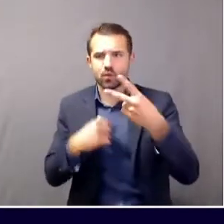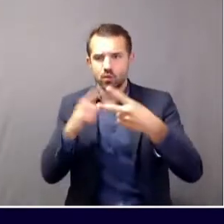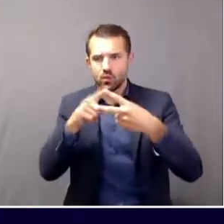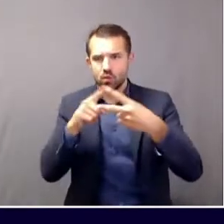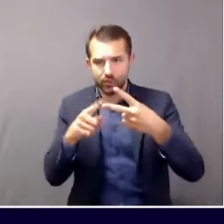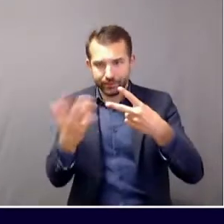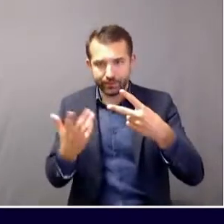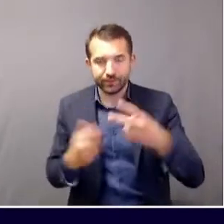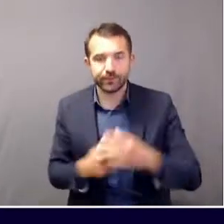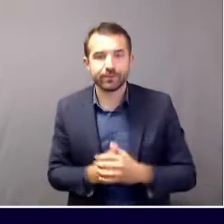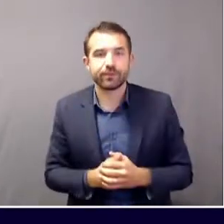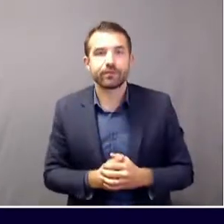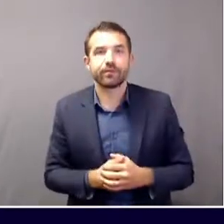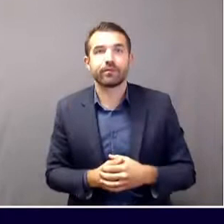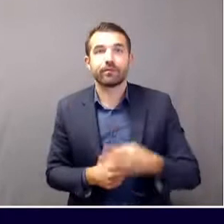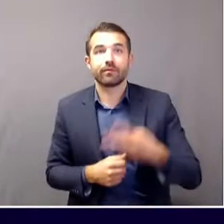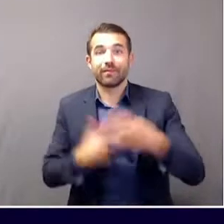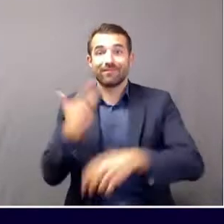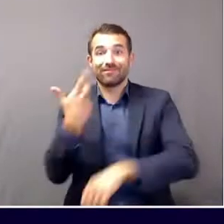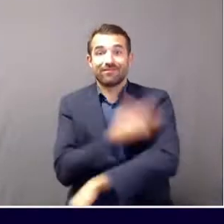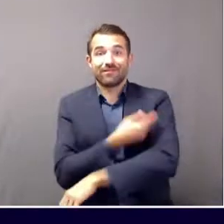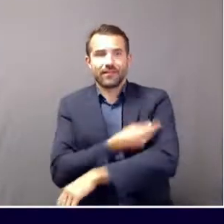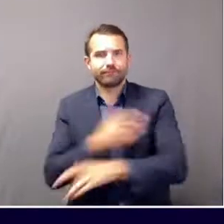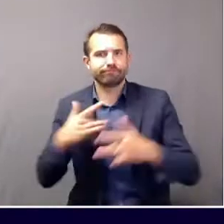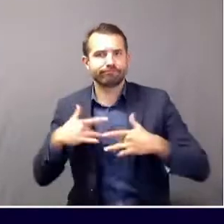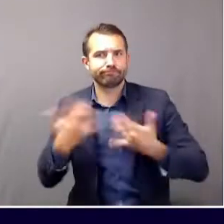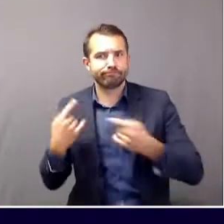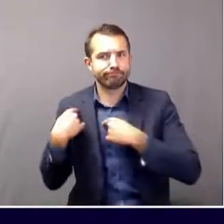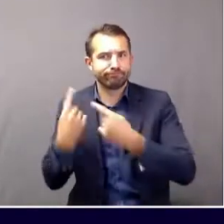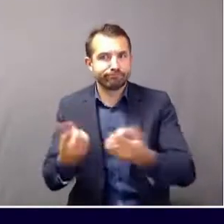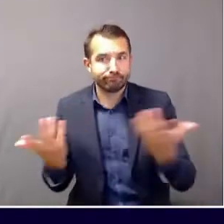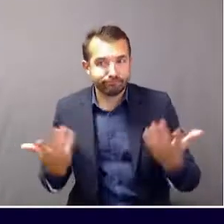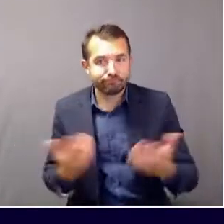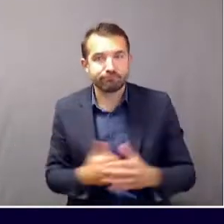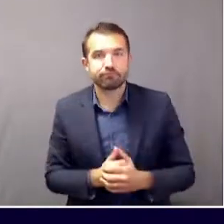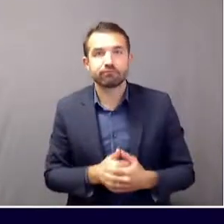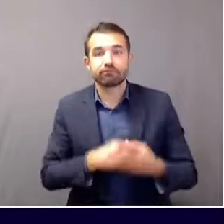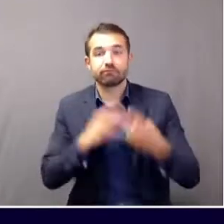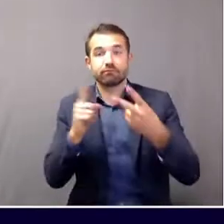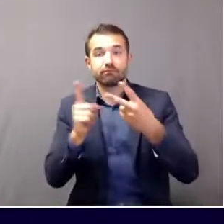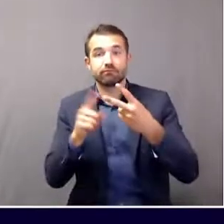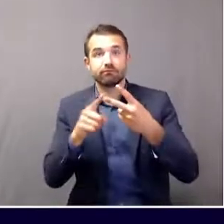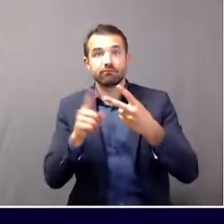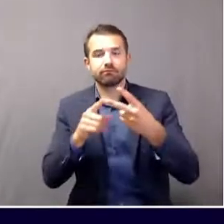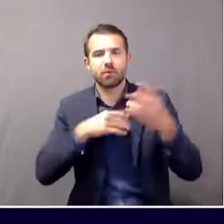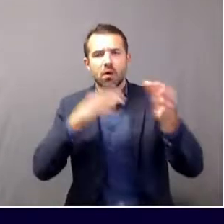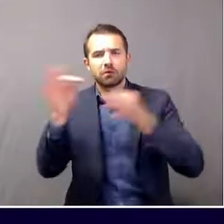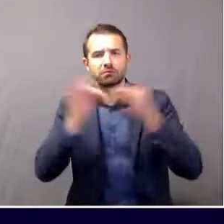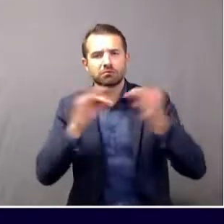things stand on vaccines